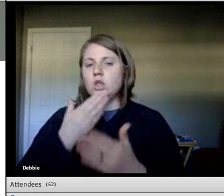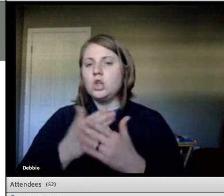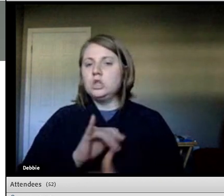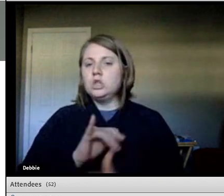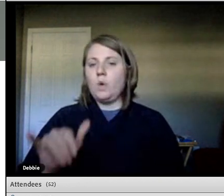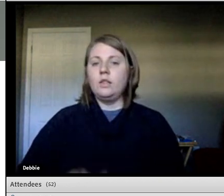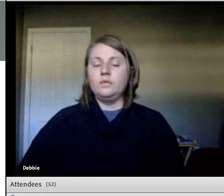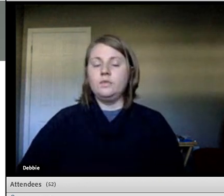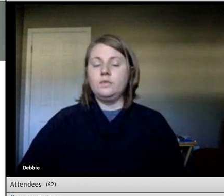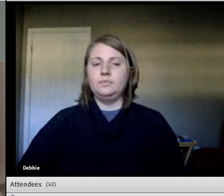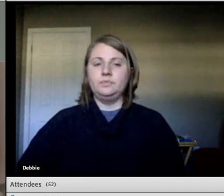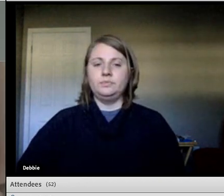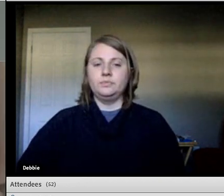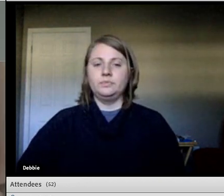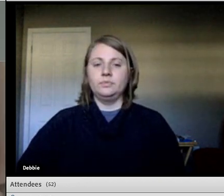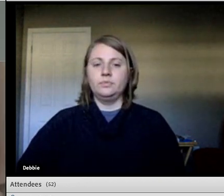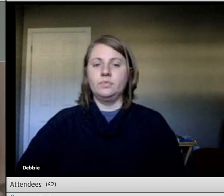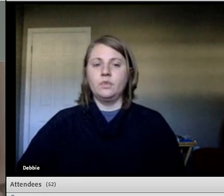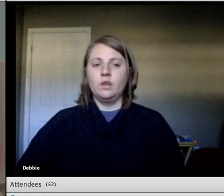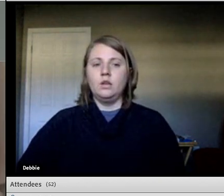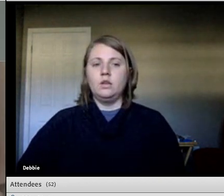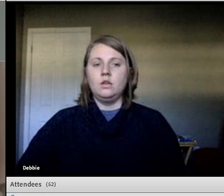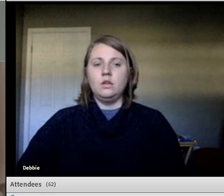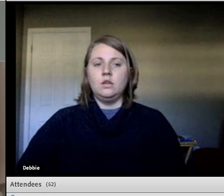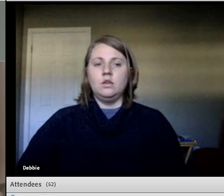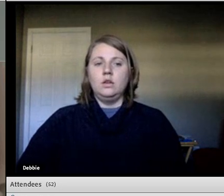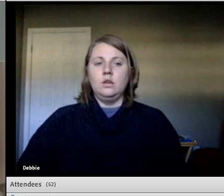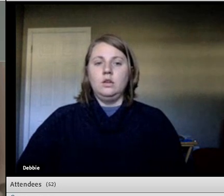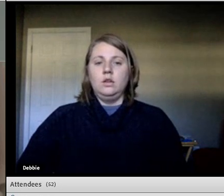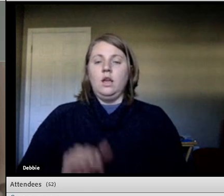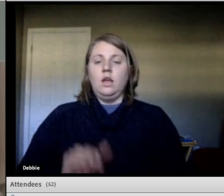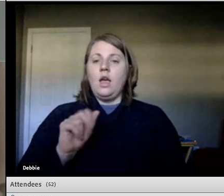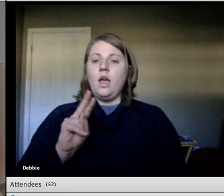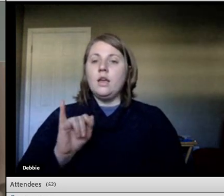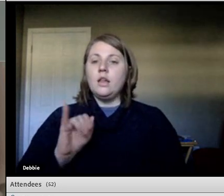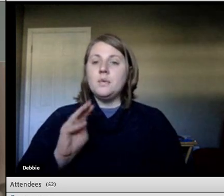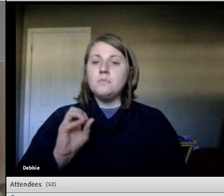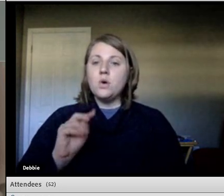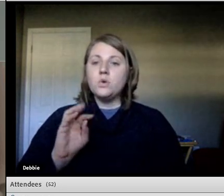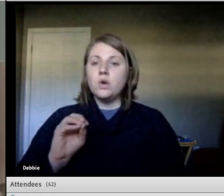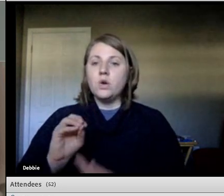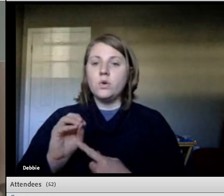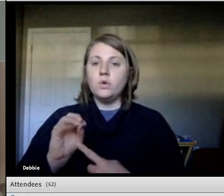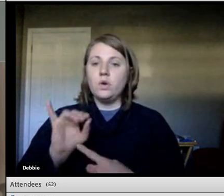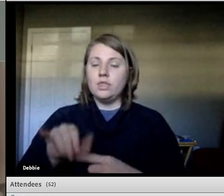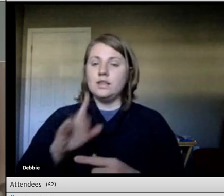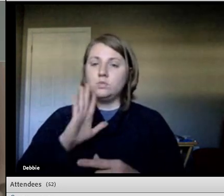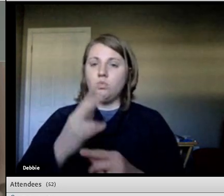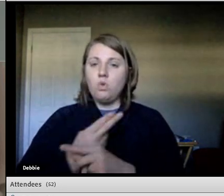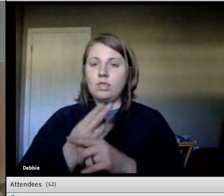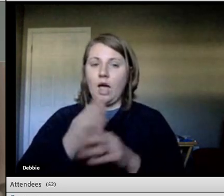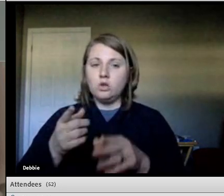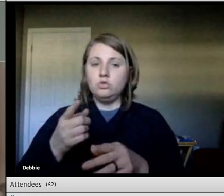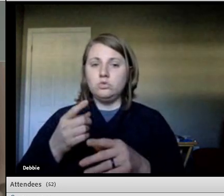Animoto, this will allow you to create videos. You can add photos and kind of put them together into a video,